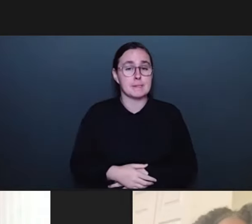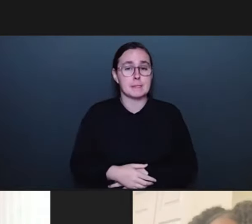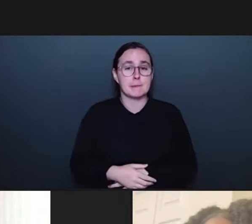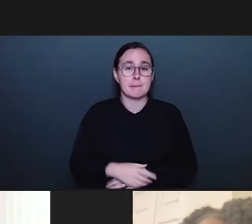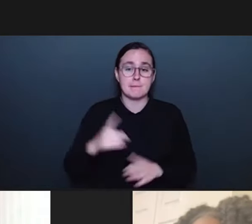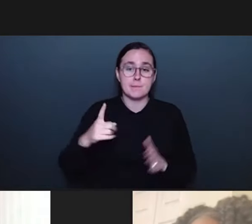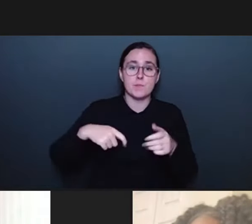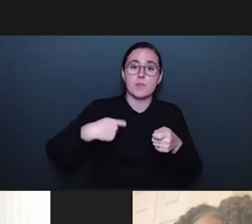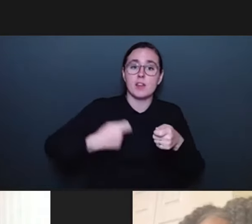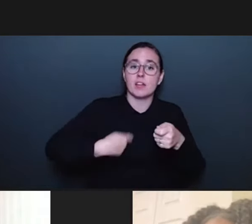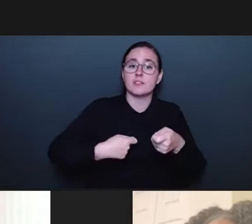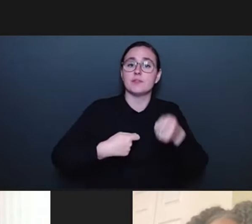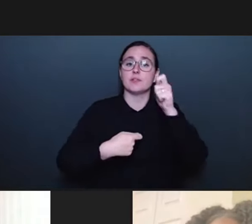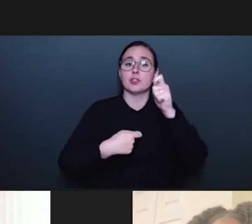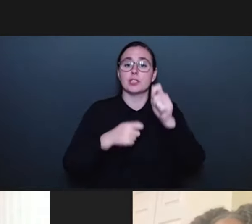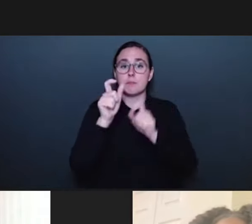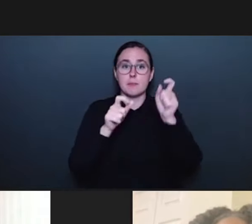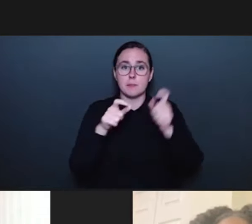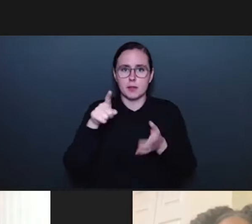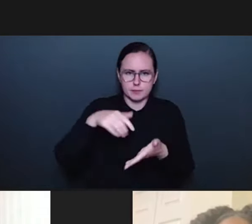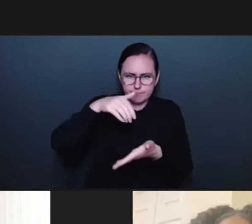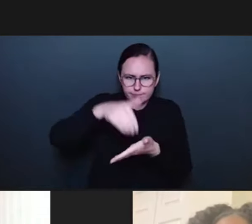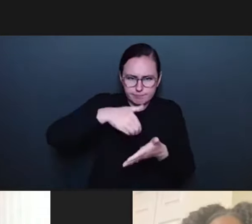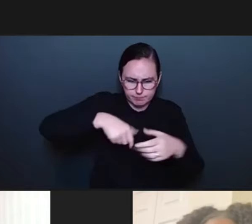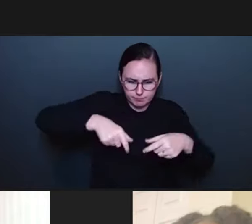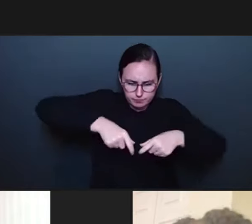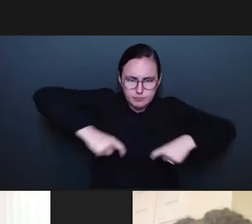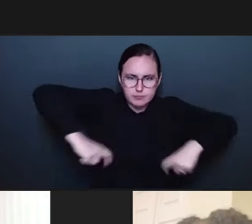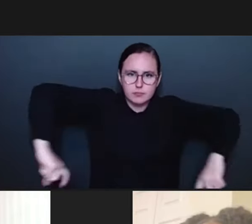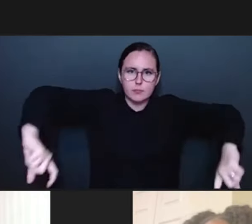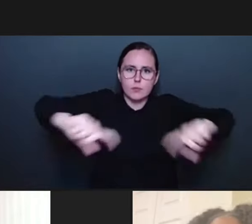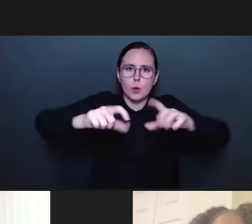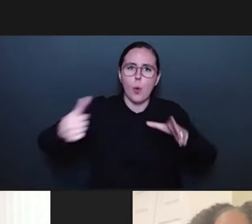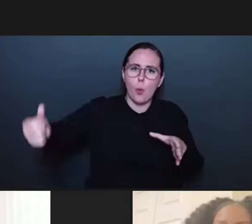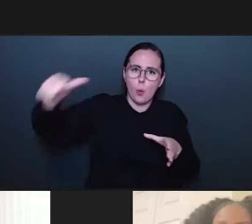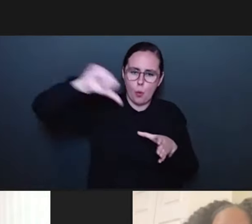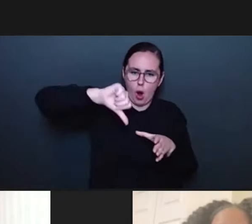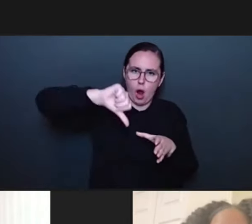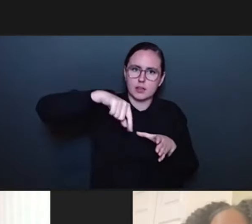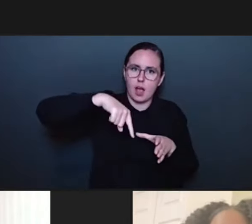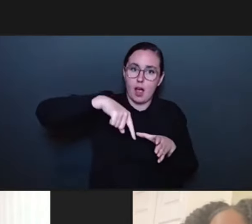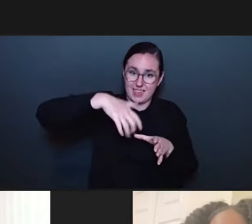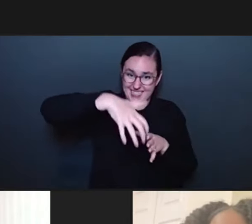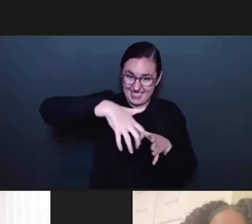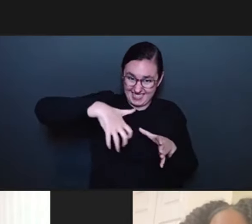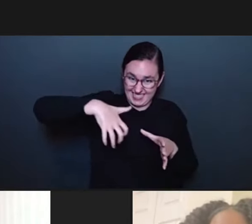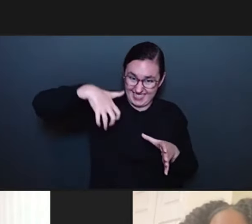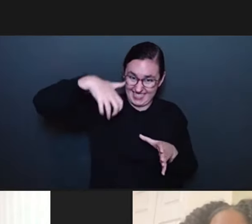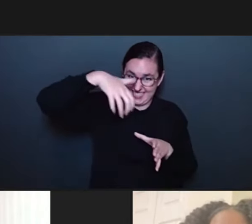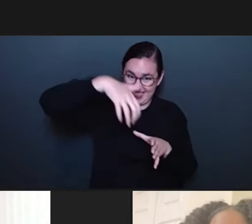results for pastoral communities who then lacked access, were not able to do the migration they